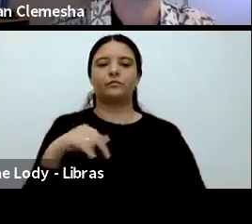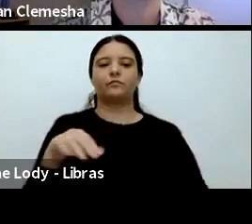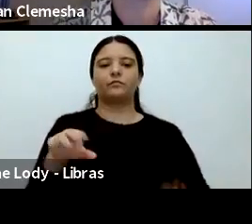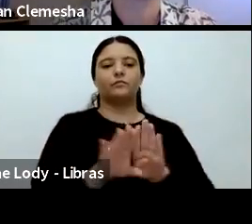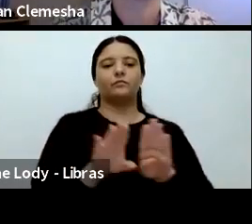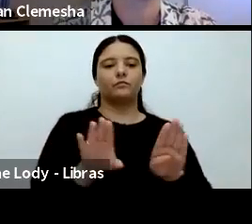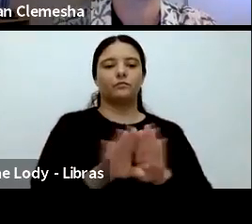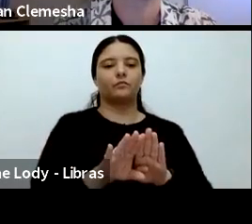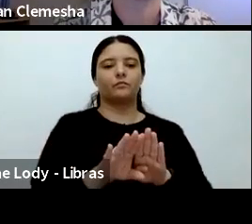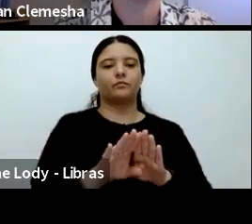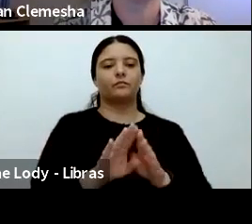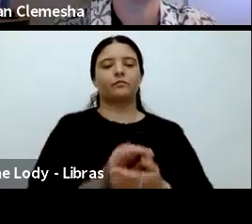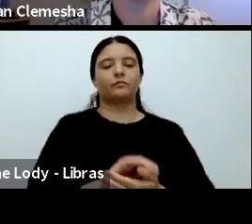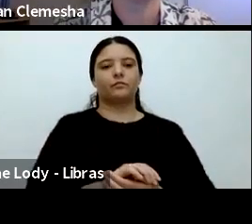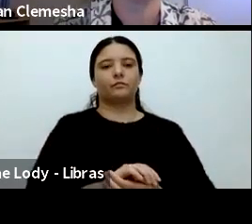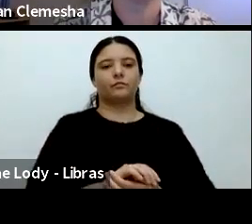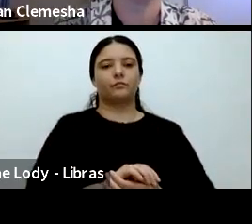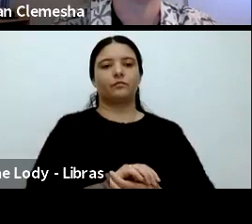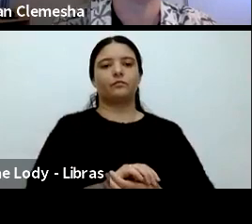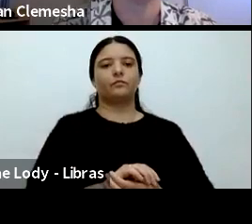Literacy education here at the University of Georgia and University of Georgia and fall